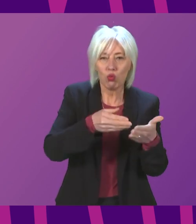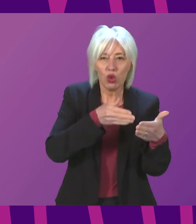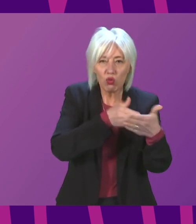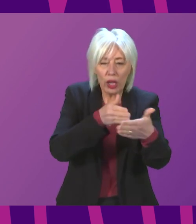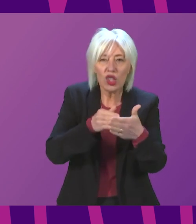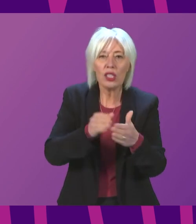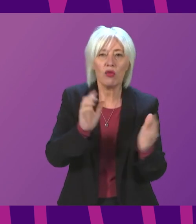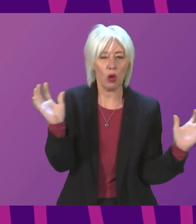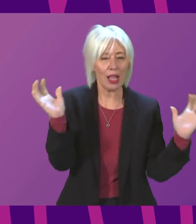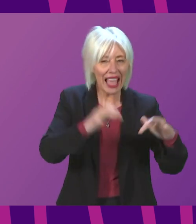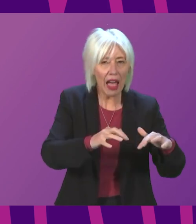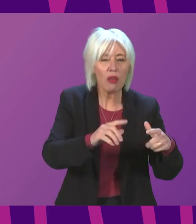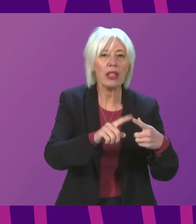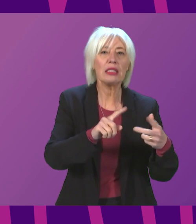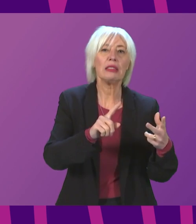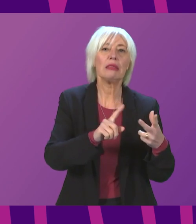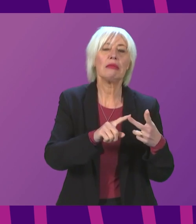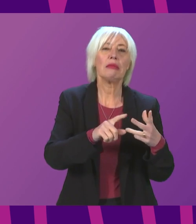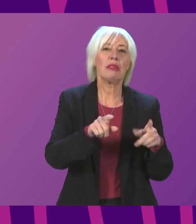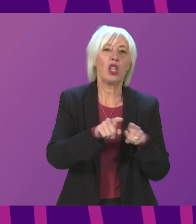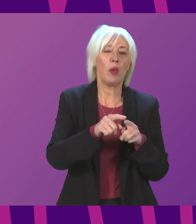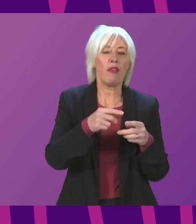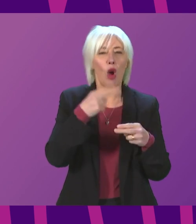gatherings and with some of the restrictions and protective measures in hospitality. England